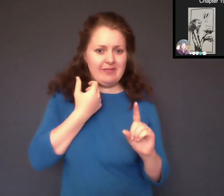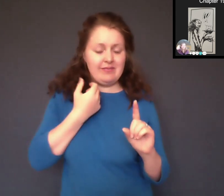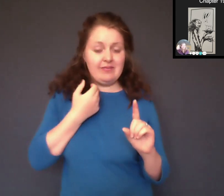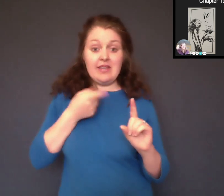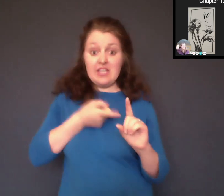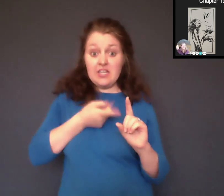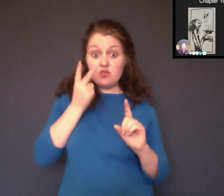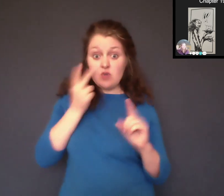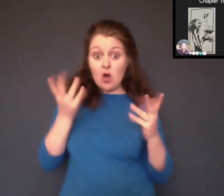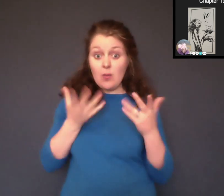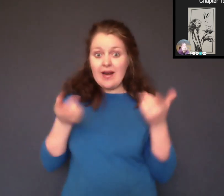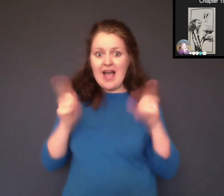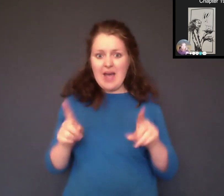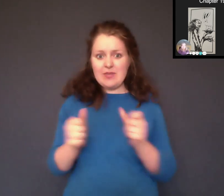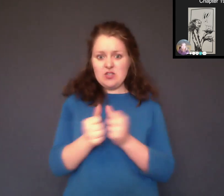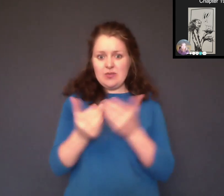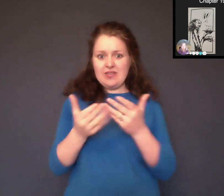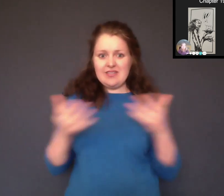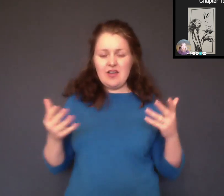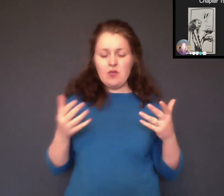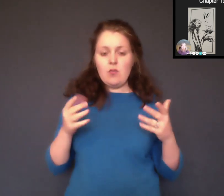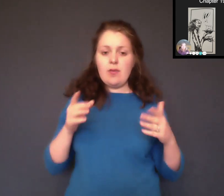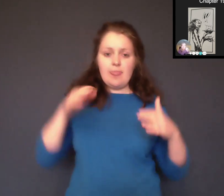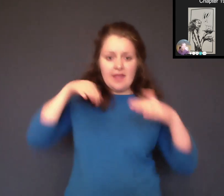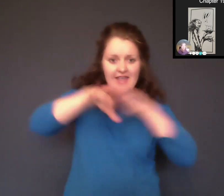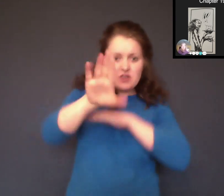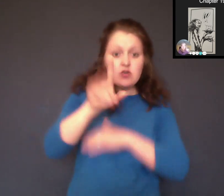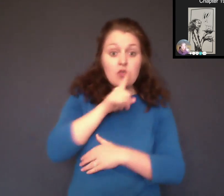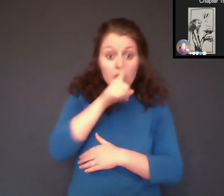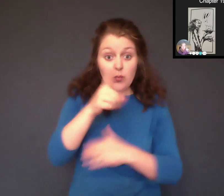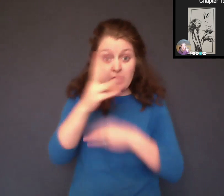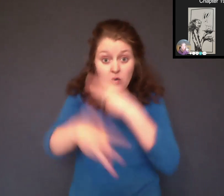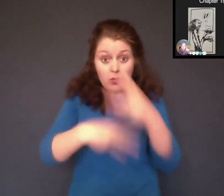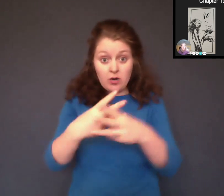when they get out into the real world right when they get past the magic wall of mist